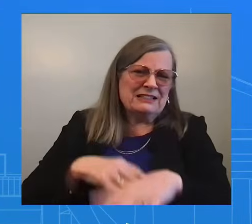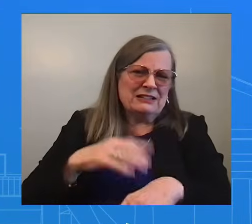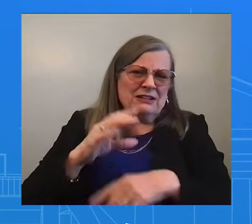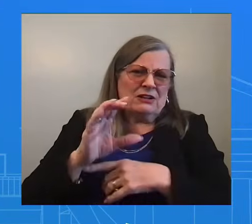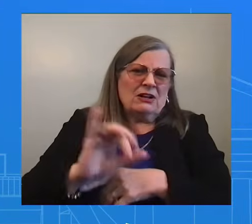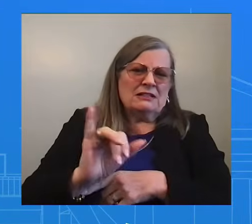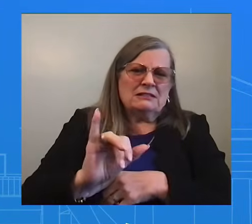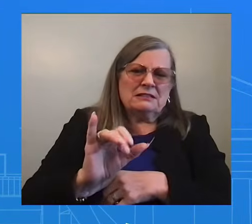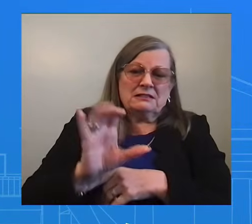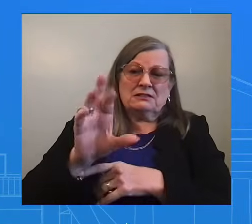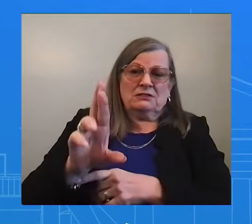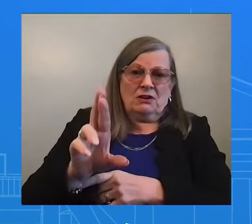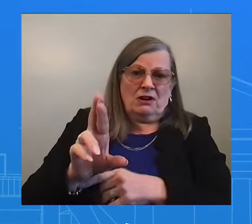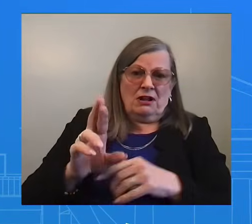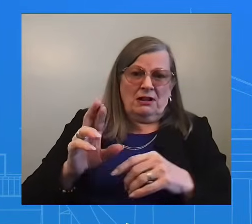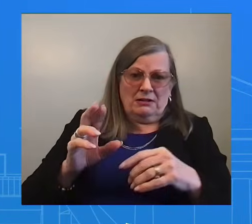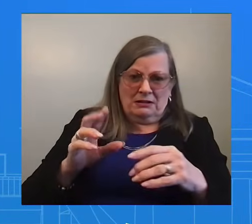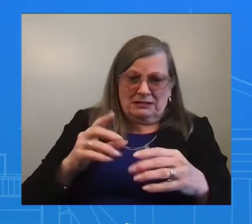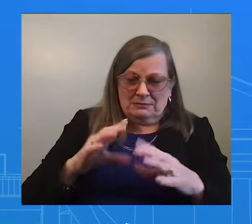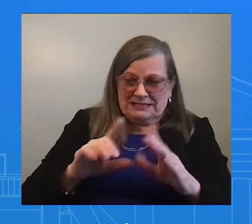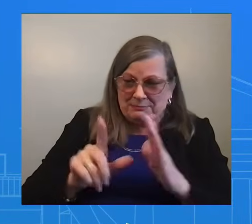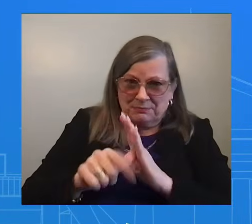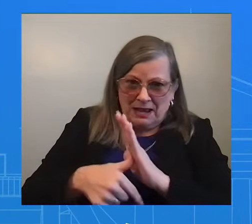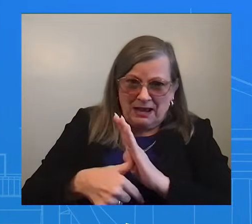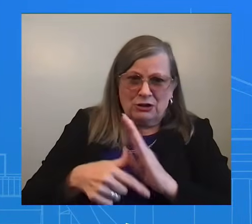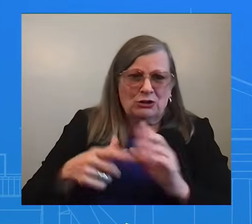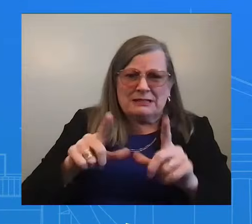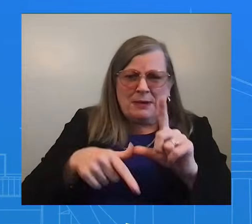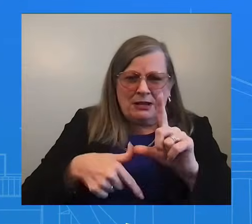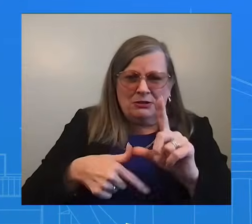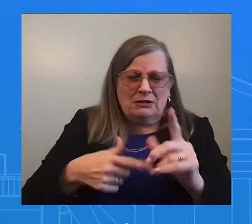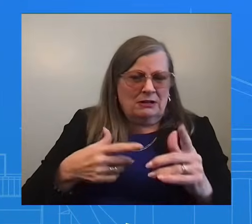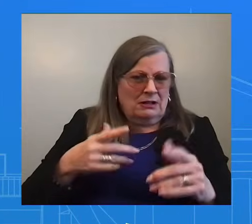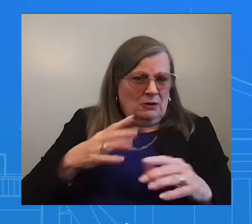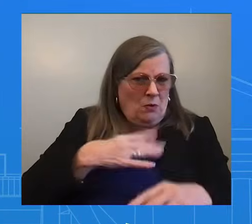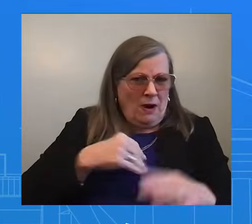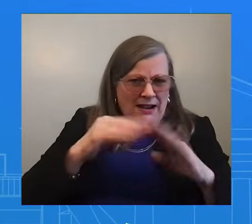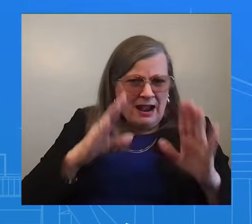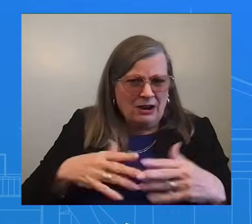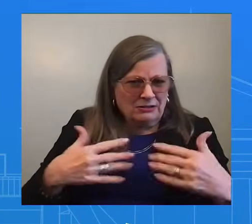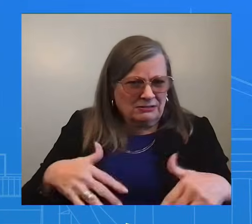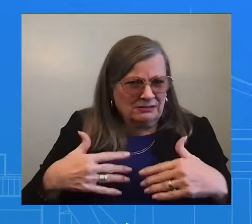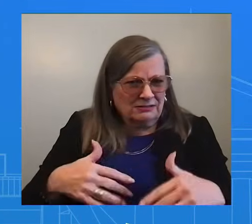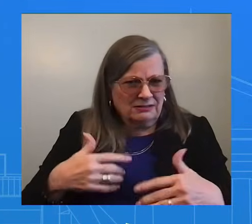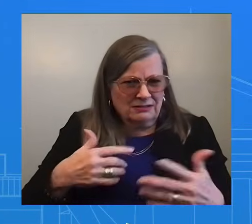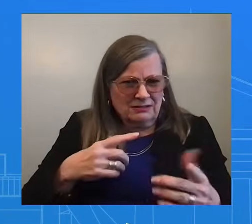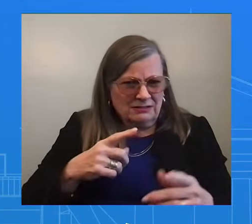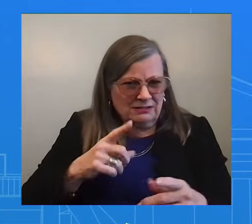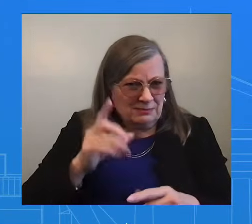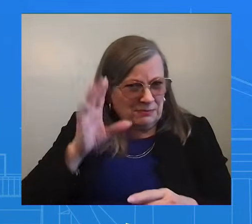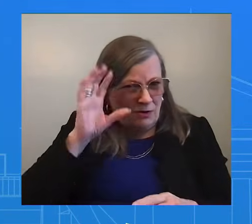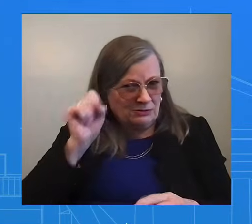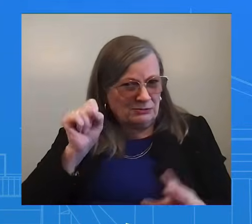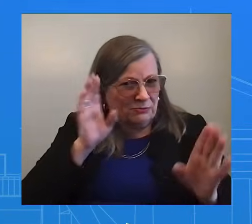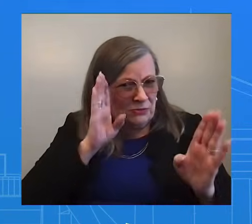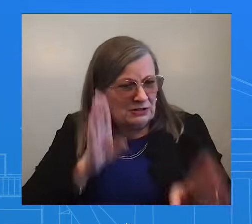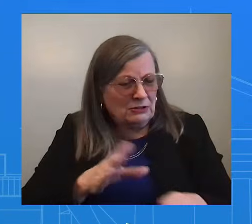whether it's going to get anything accomplished -- in terms of Ukraine funding, for example, and the whole border security issue -- while all of these funding issues